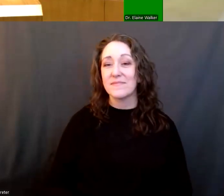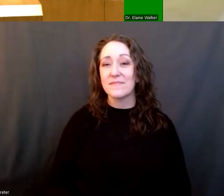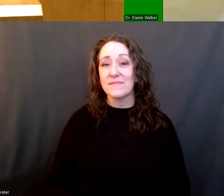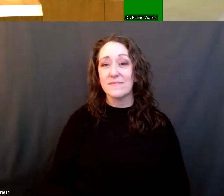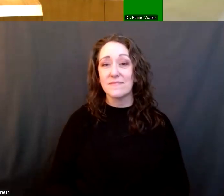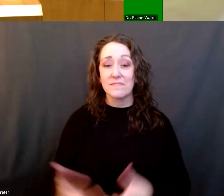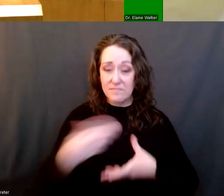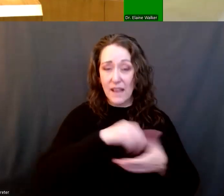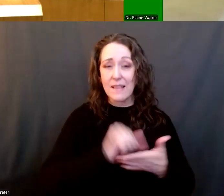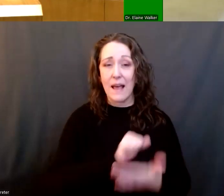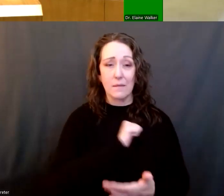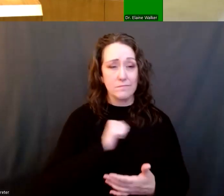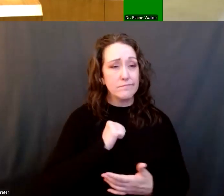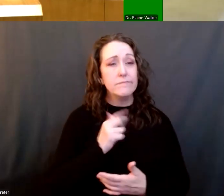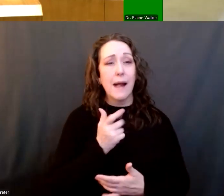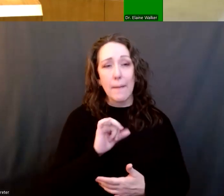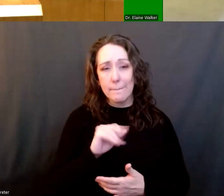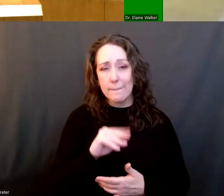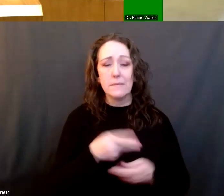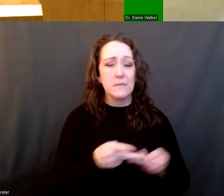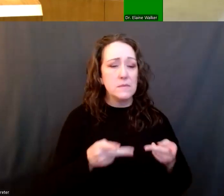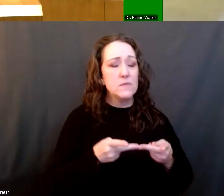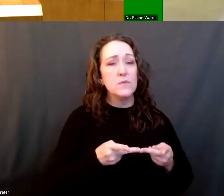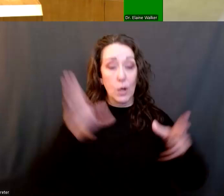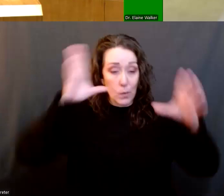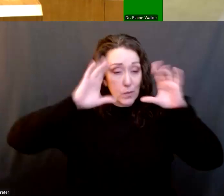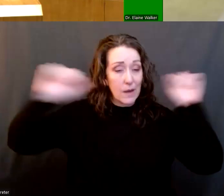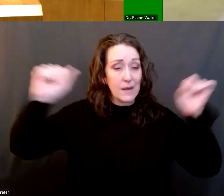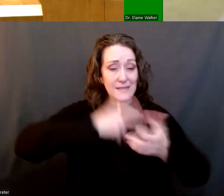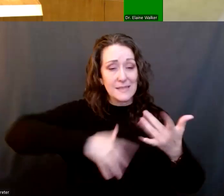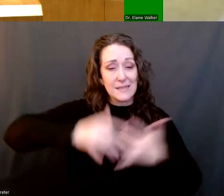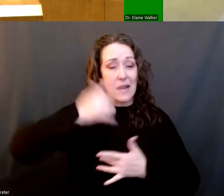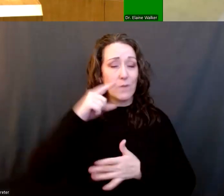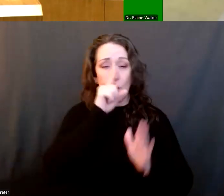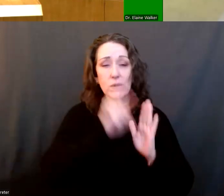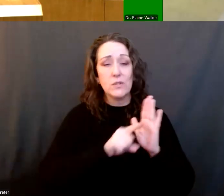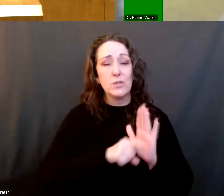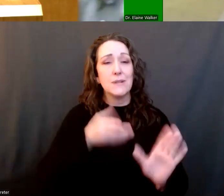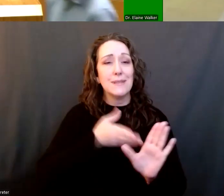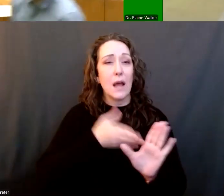positions at Elena had or a president of the society for research and psychopathology